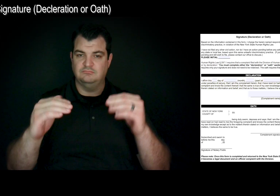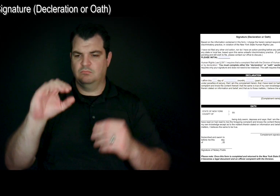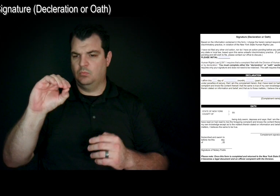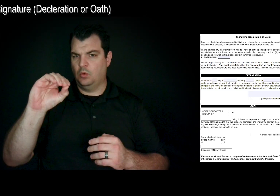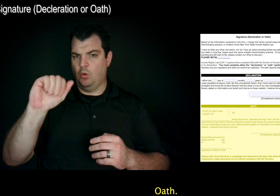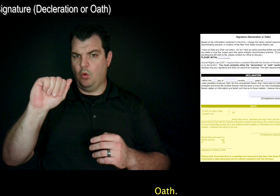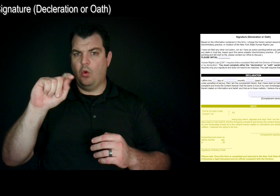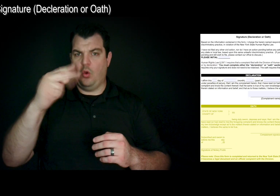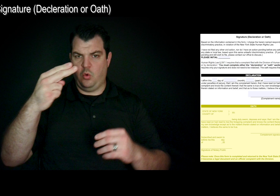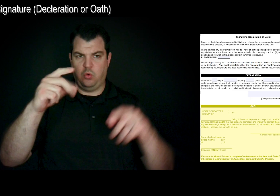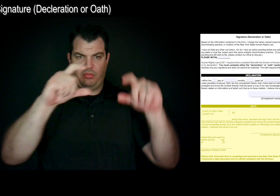Oath.